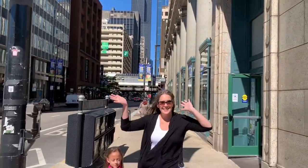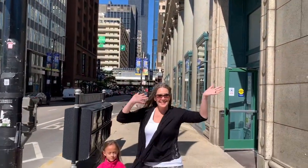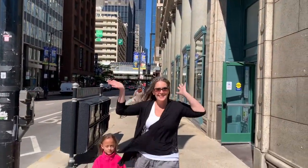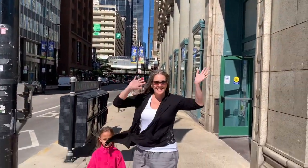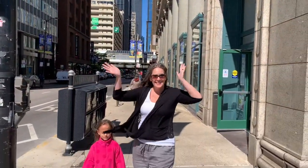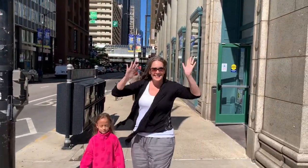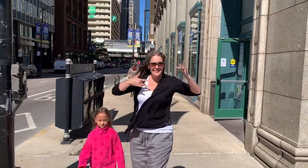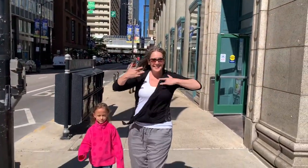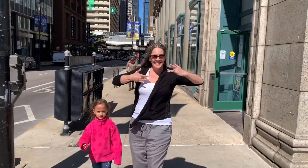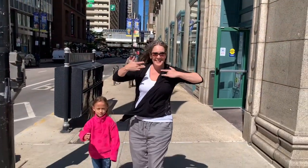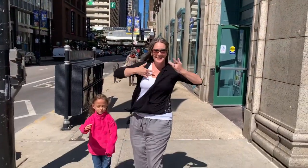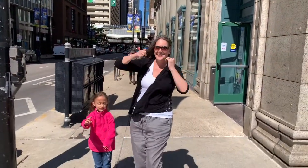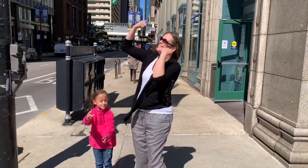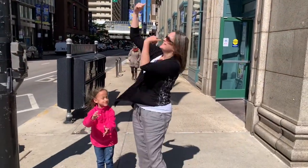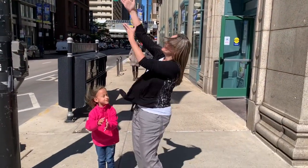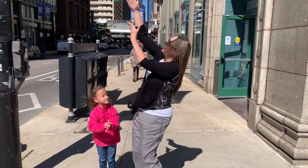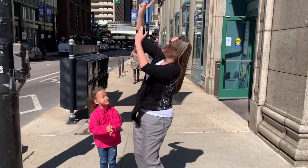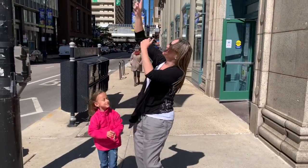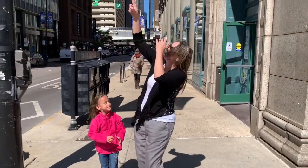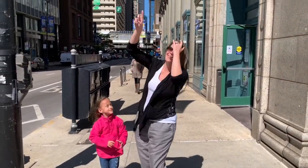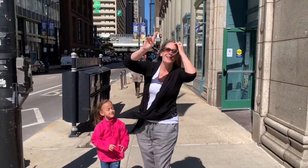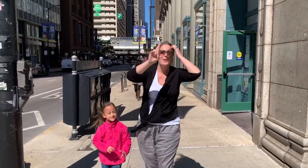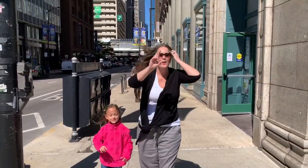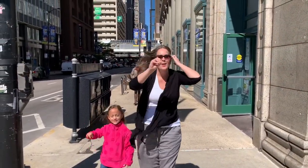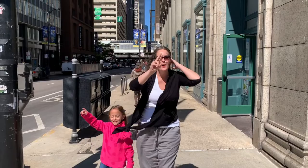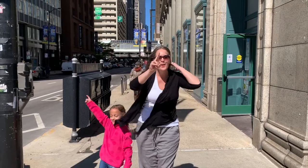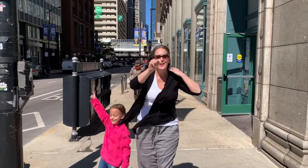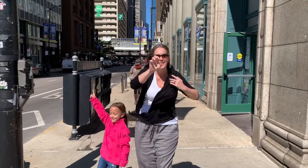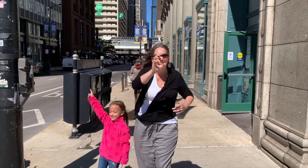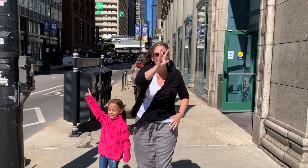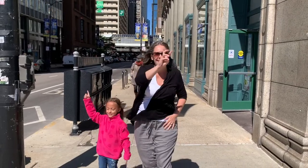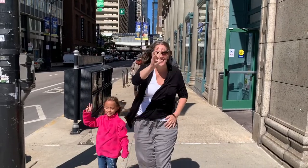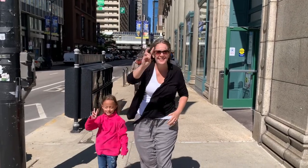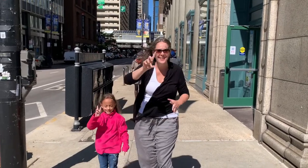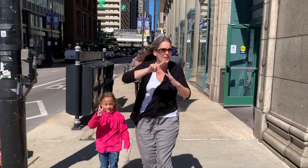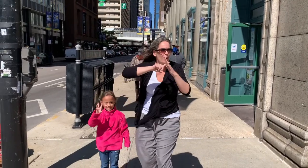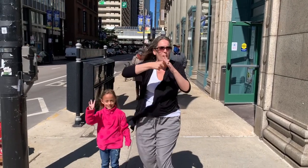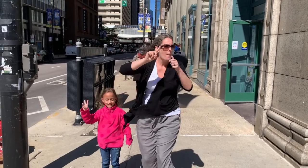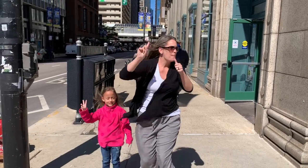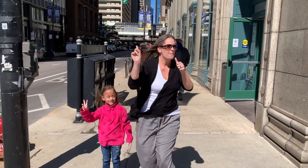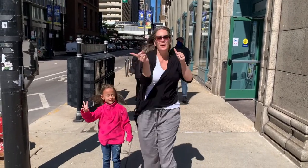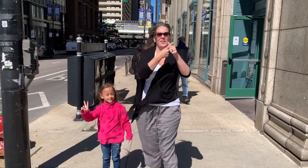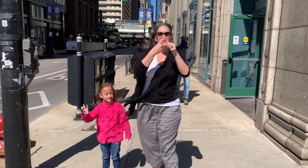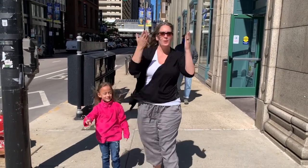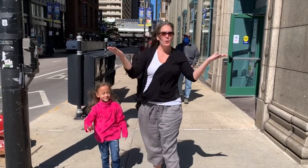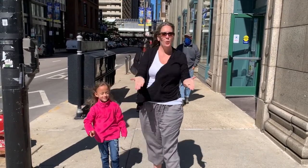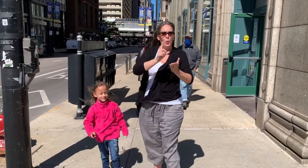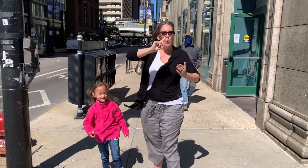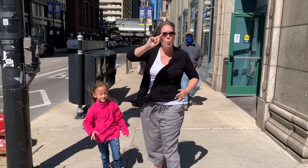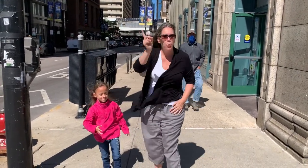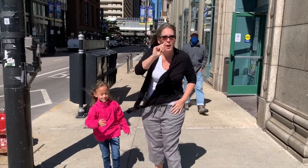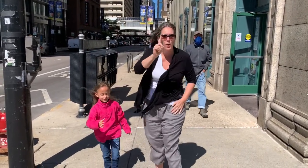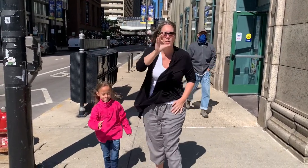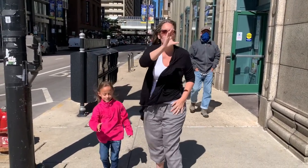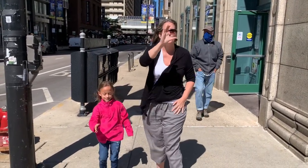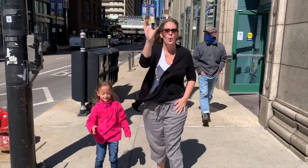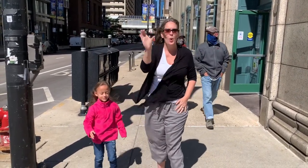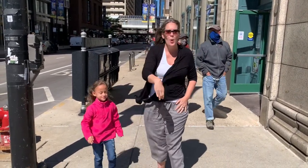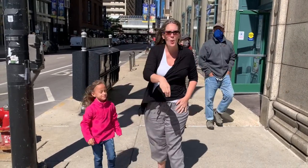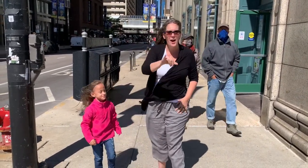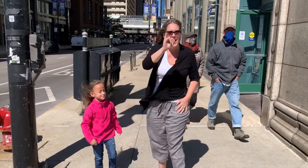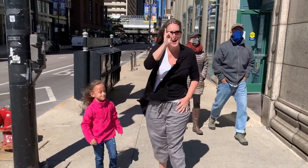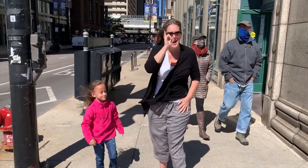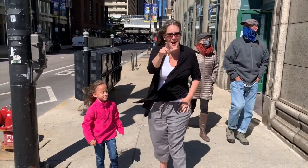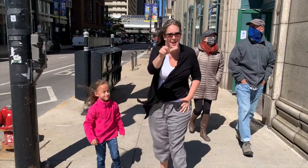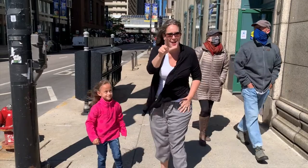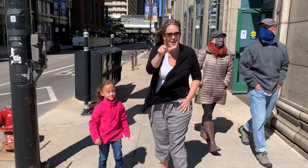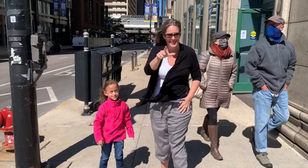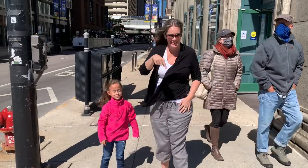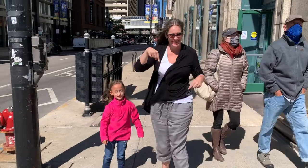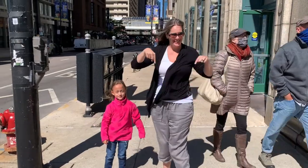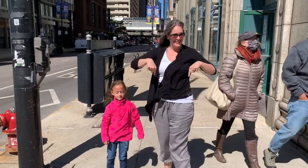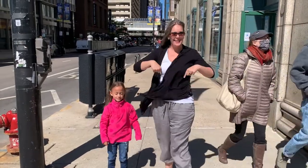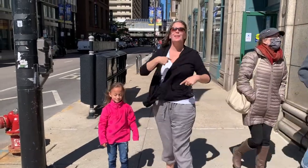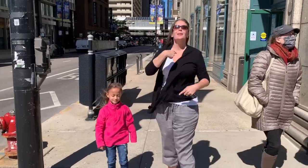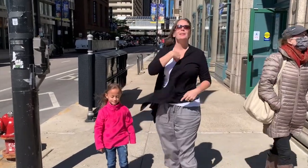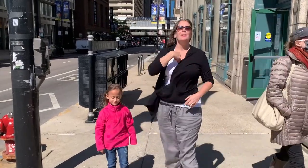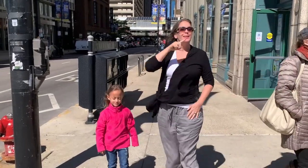Hello!!!! We are so excited!! We are here at Route 66 begin in Chicago, Illinois.